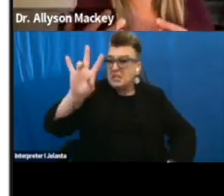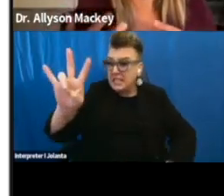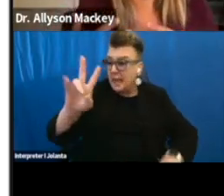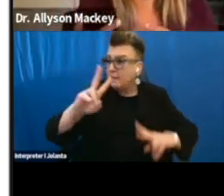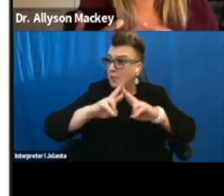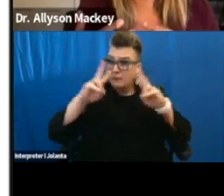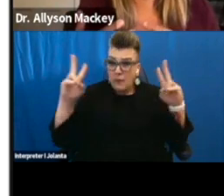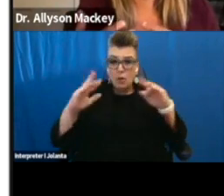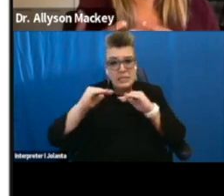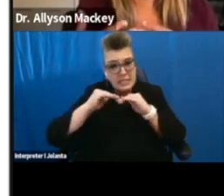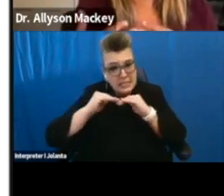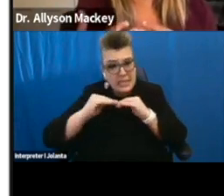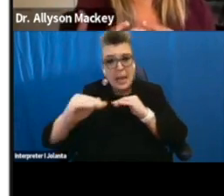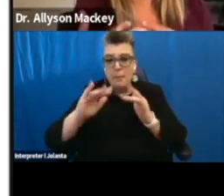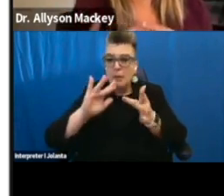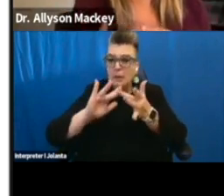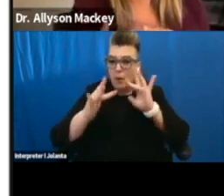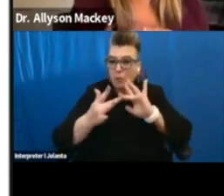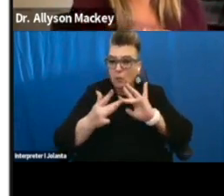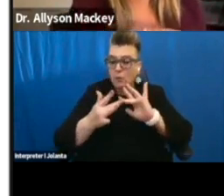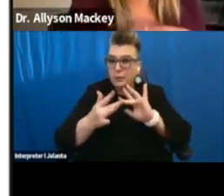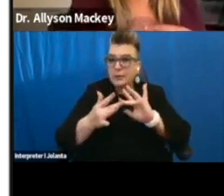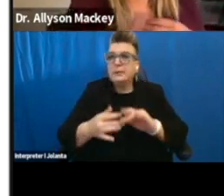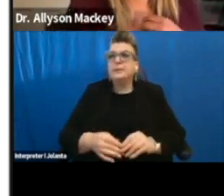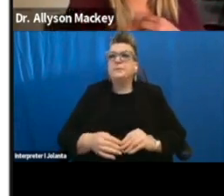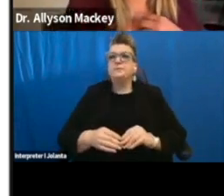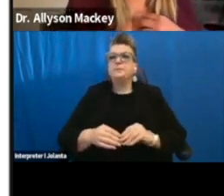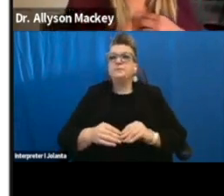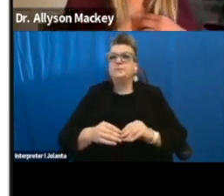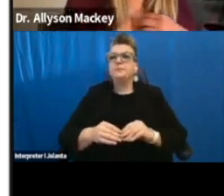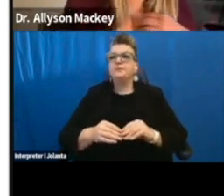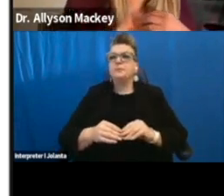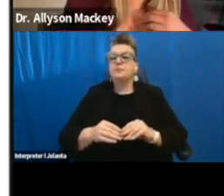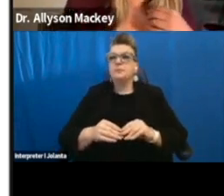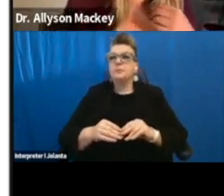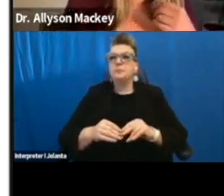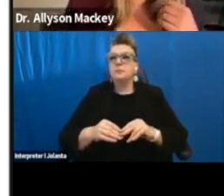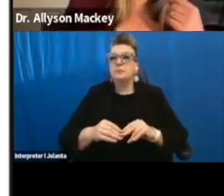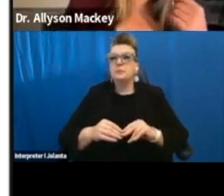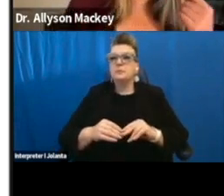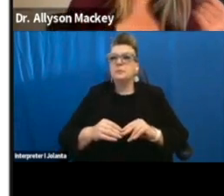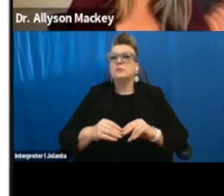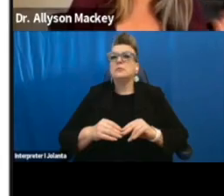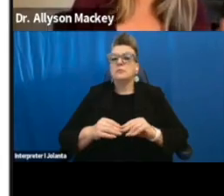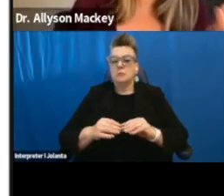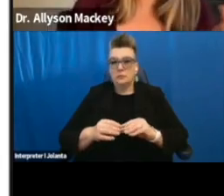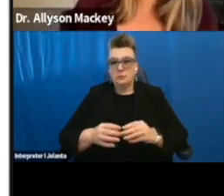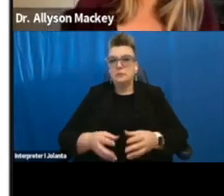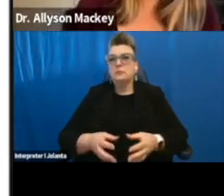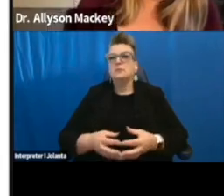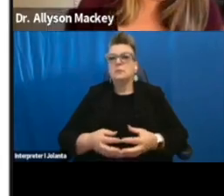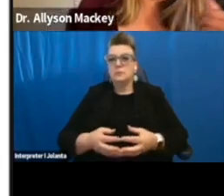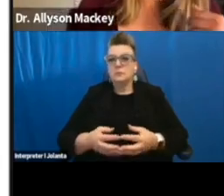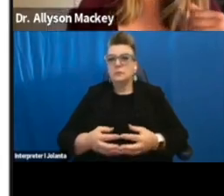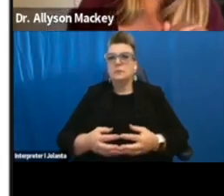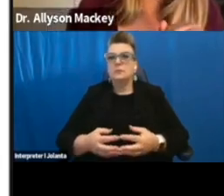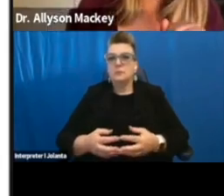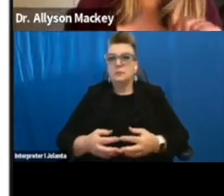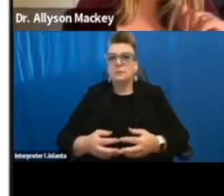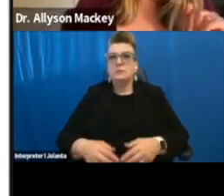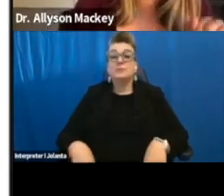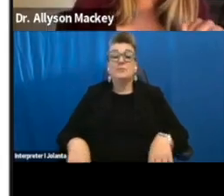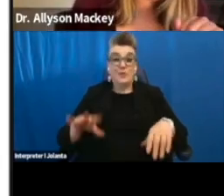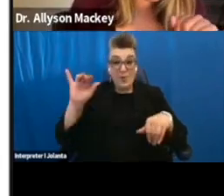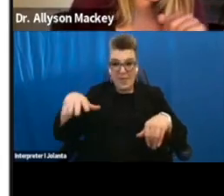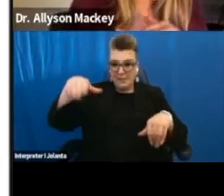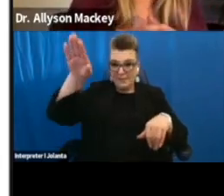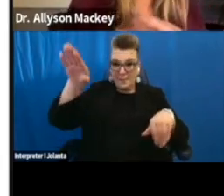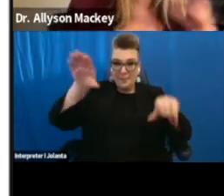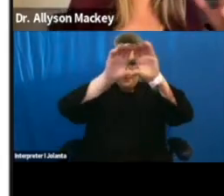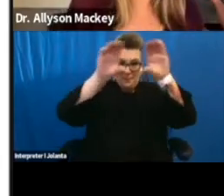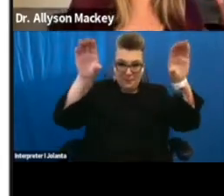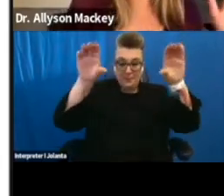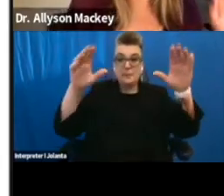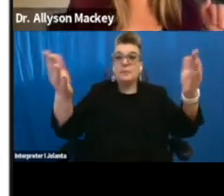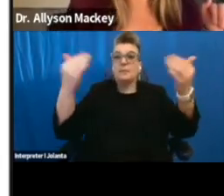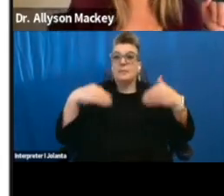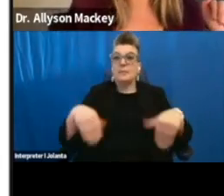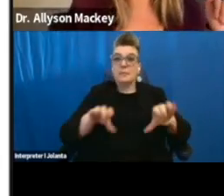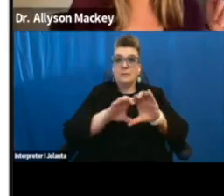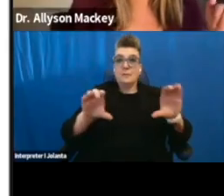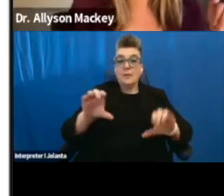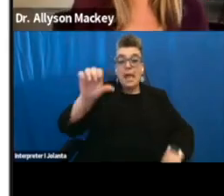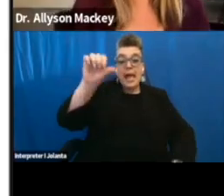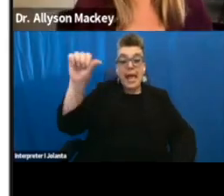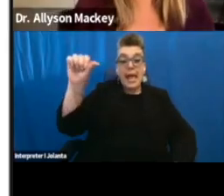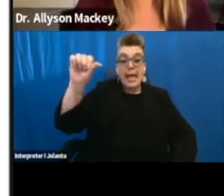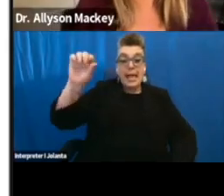networks in children we use data from the ABCD data set so we have I think several hundred